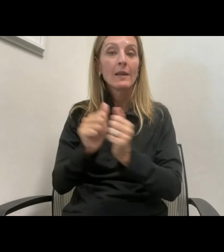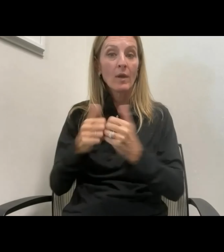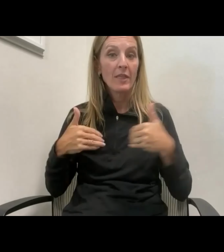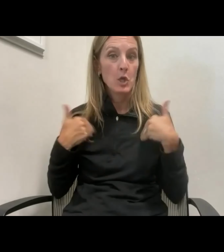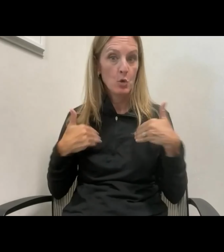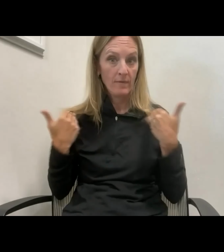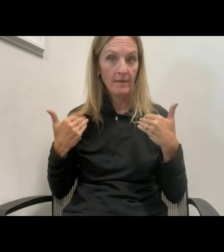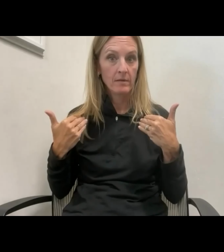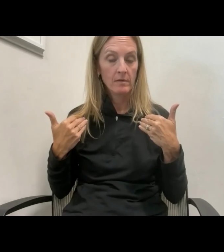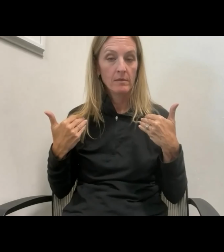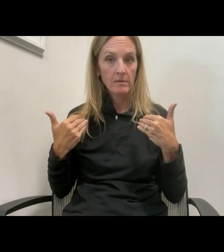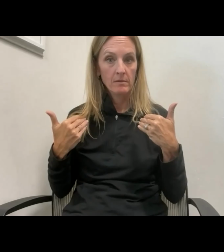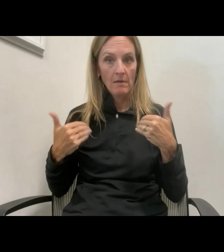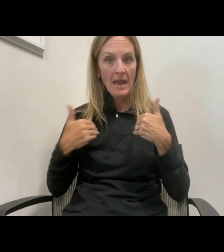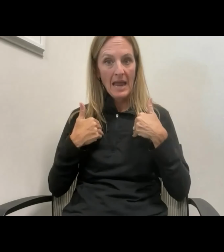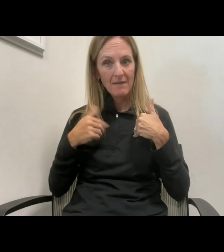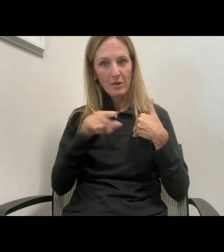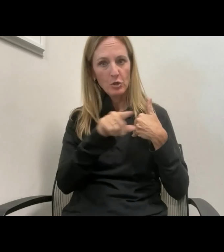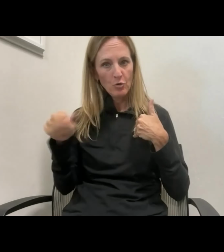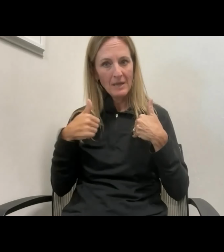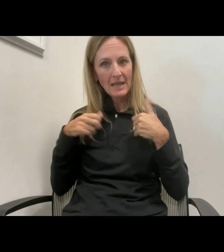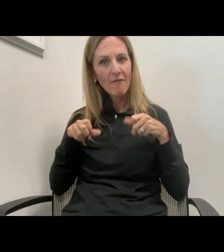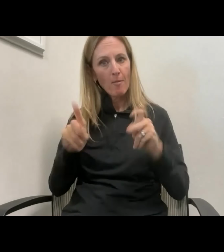chance to do some work with youth and what have been your successes there?